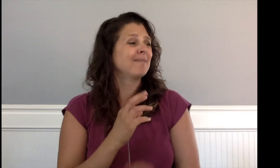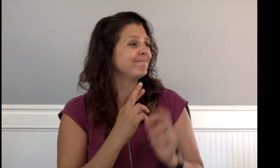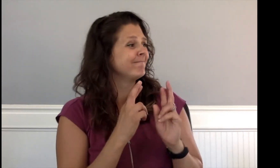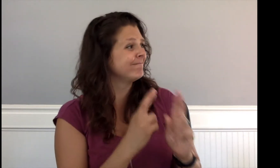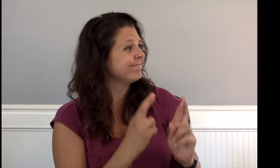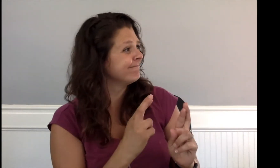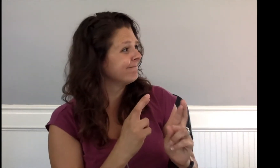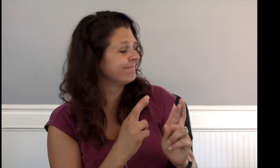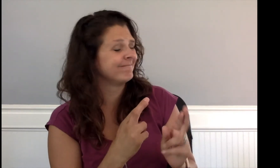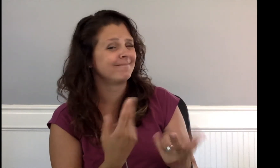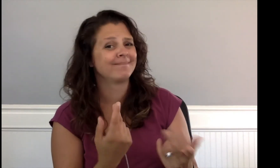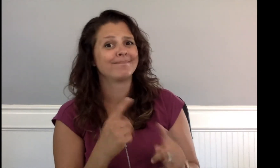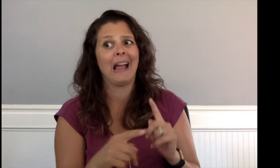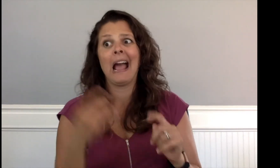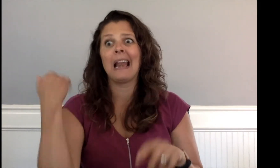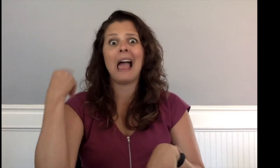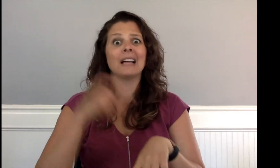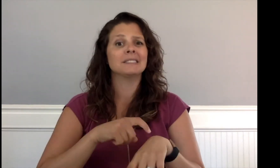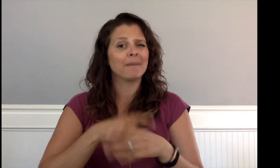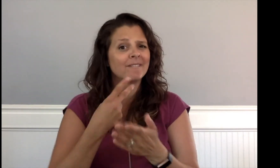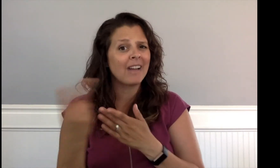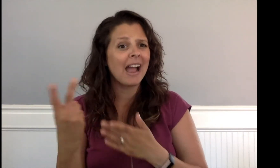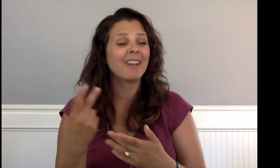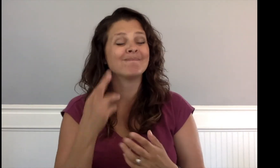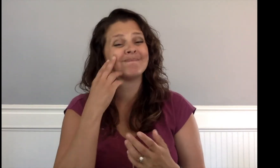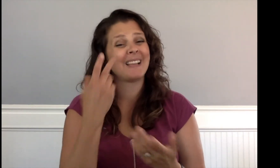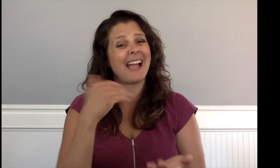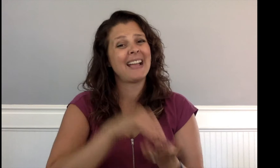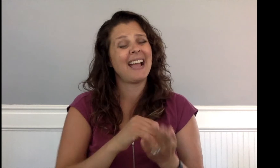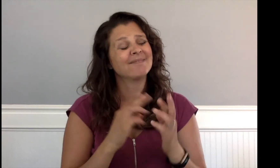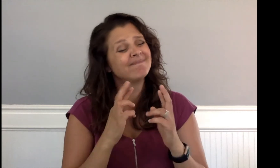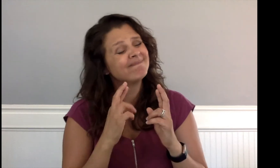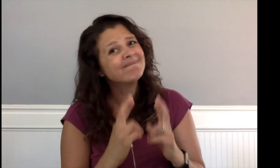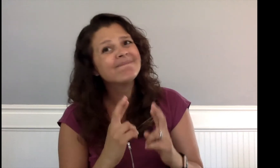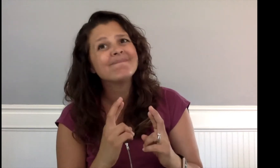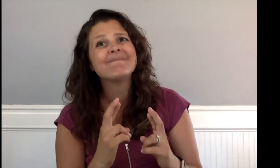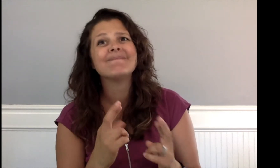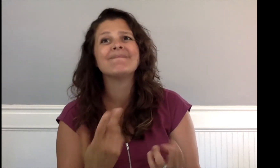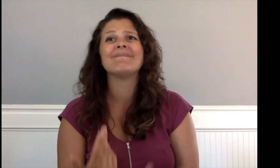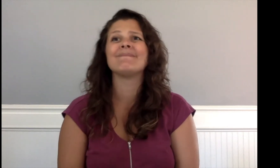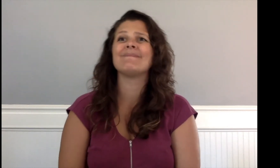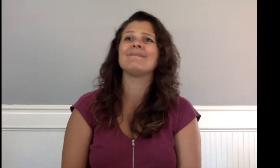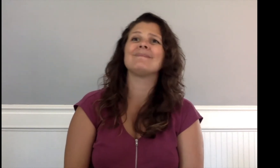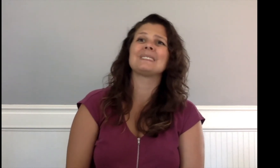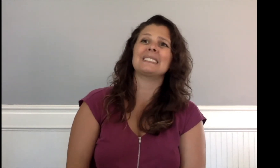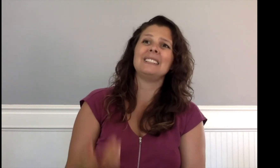Charlie did, too, even though it hadn't worked last time.